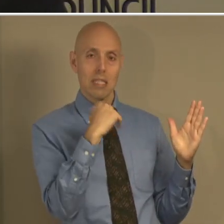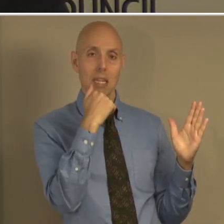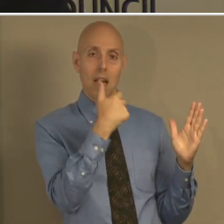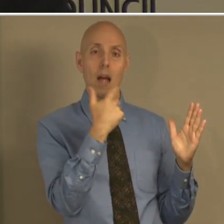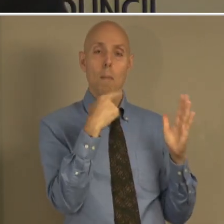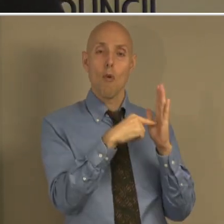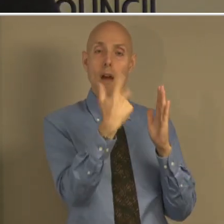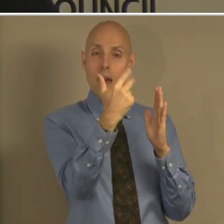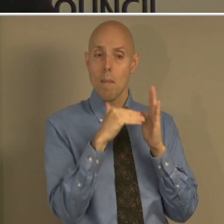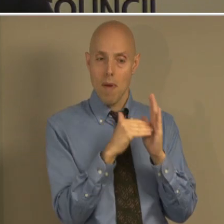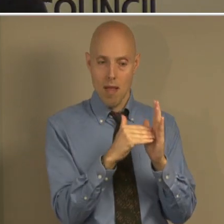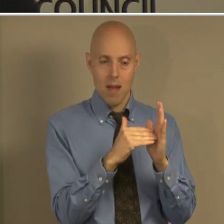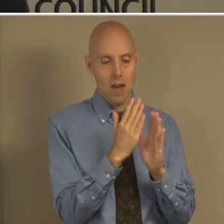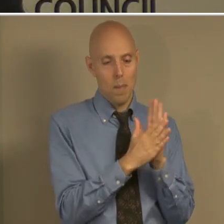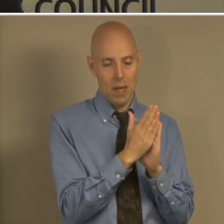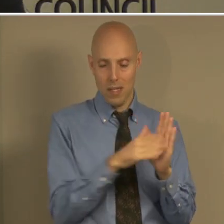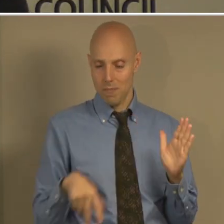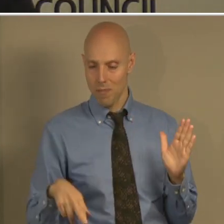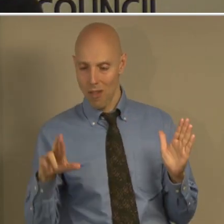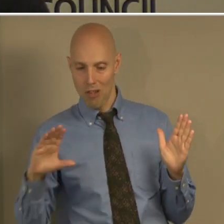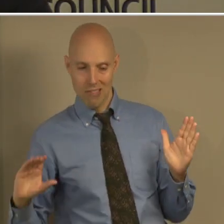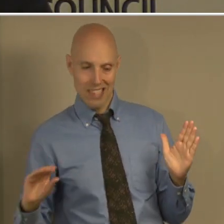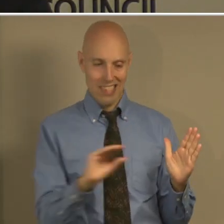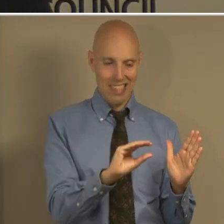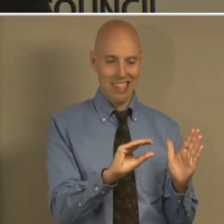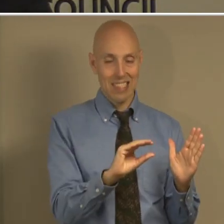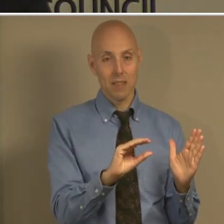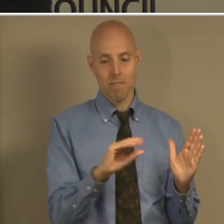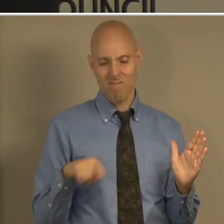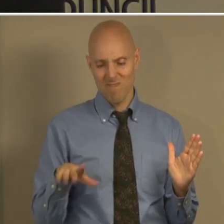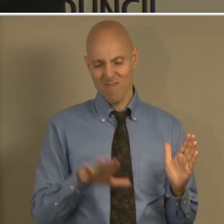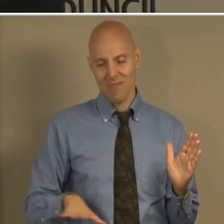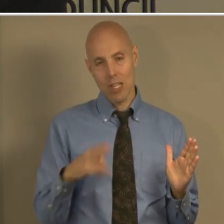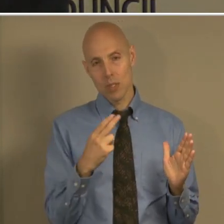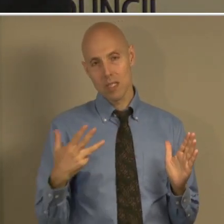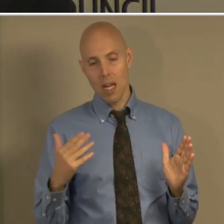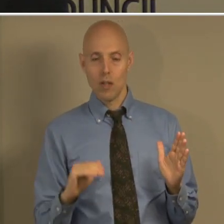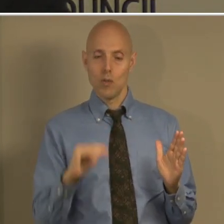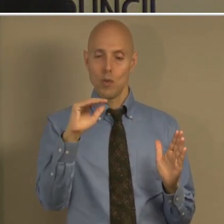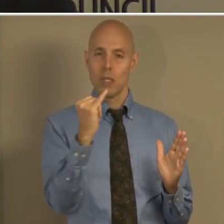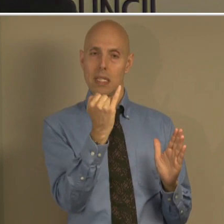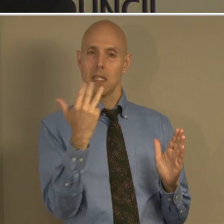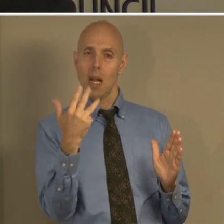So we've had to extend our use of National Lottery Funds up from around 29 million to 69.6 million